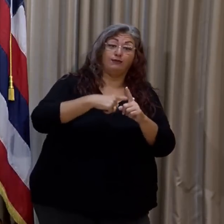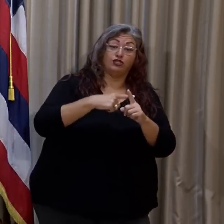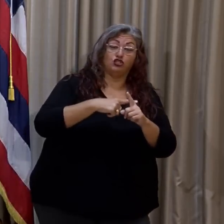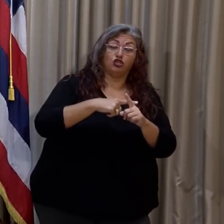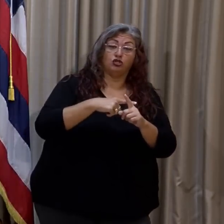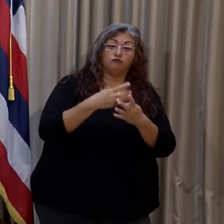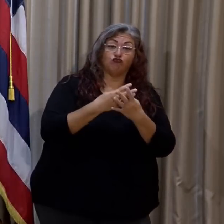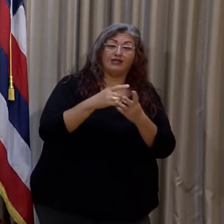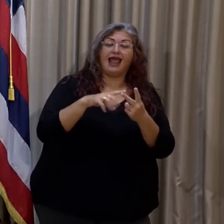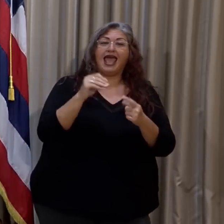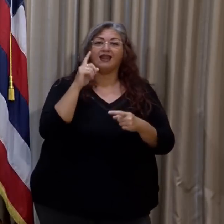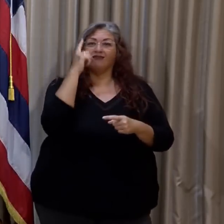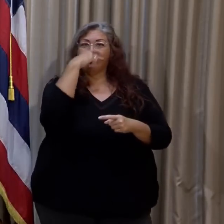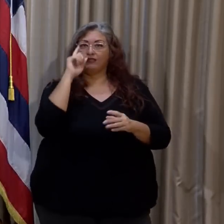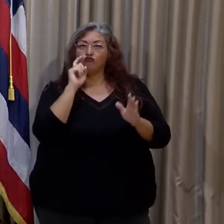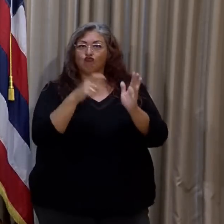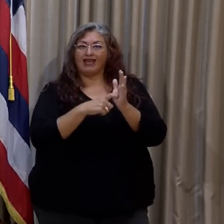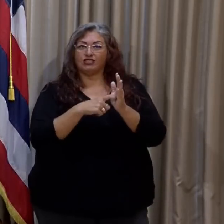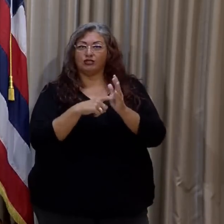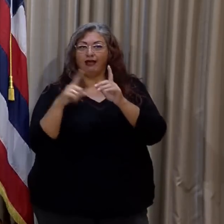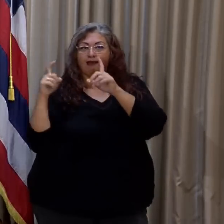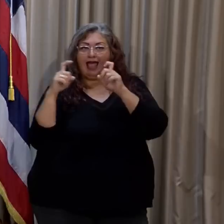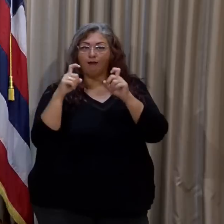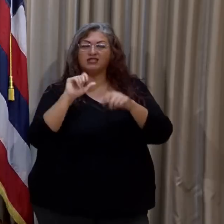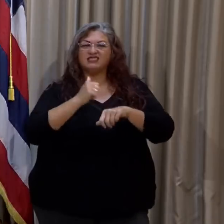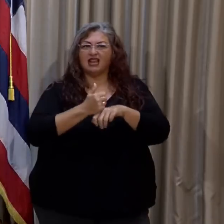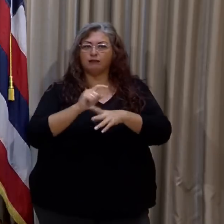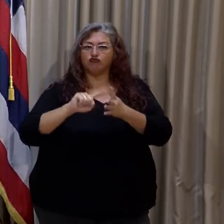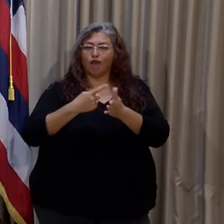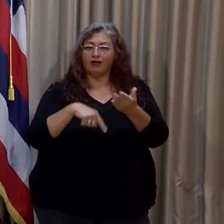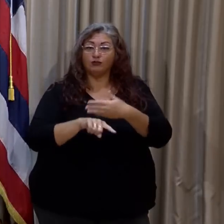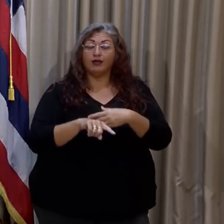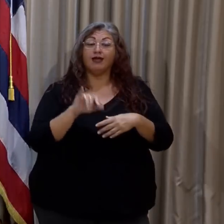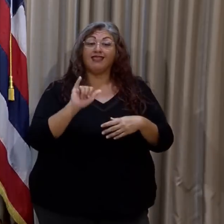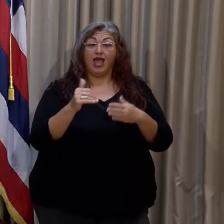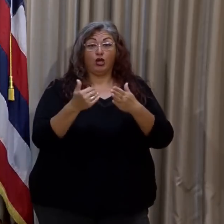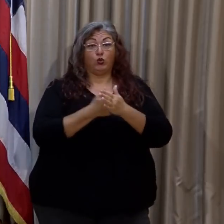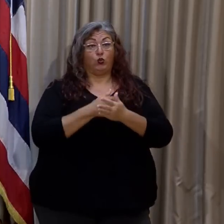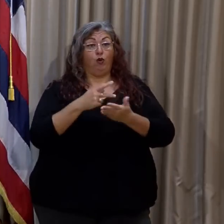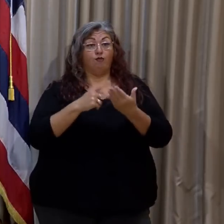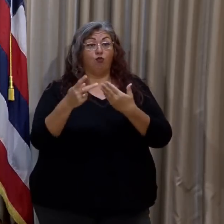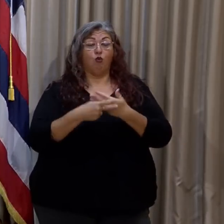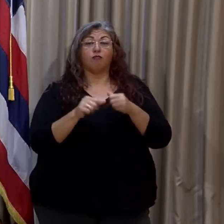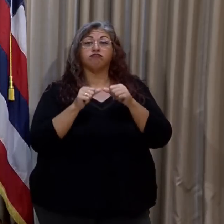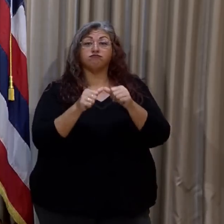AIRPORT. COMPANIES WILL BE INSTALLING BOTH TEMPERATURE SCREENING EQUIPMENT AND FACIAL RECOGNITION